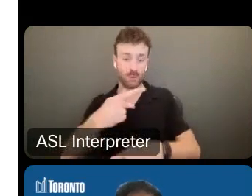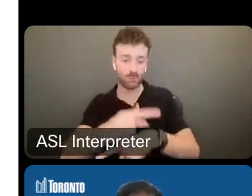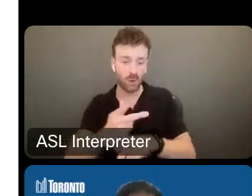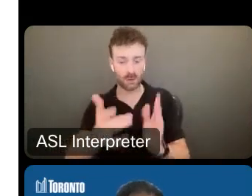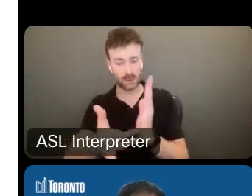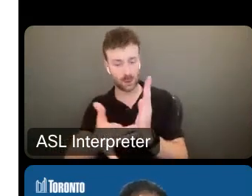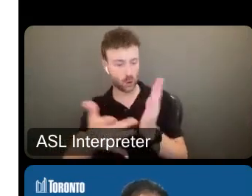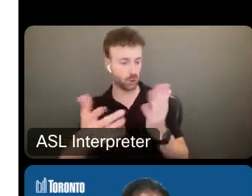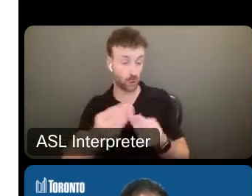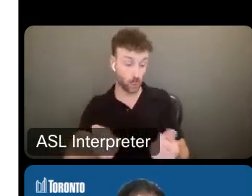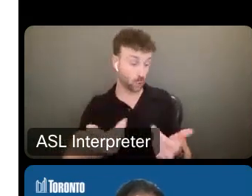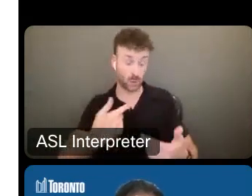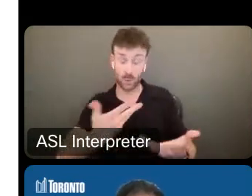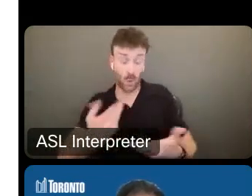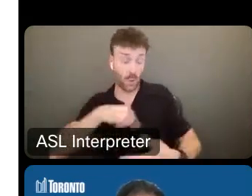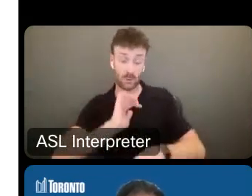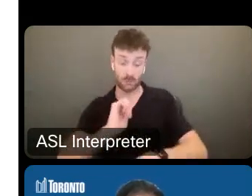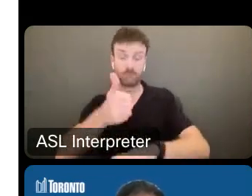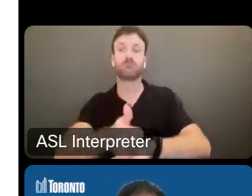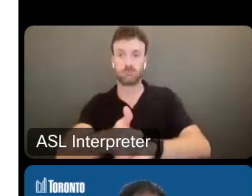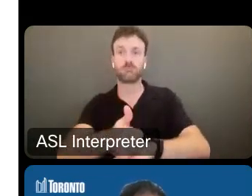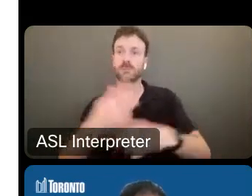solutions that we're implementing are effective